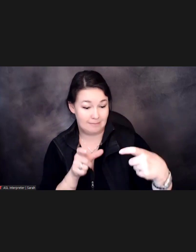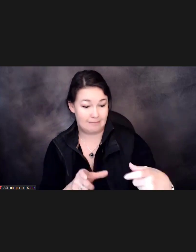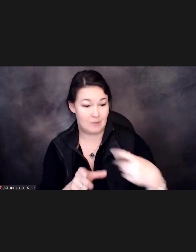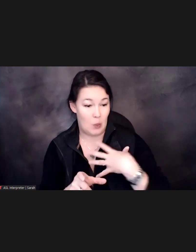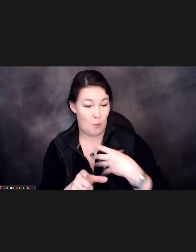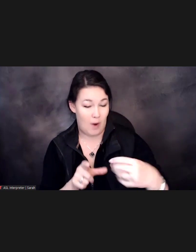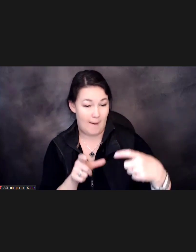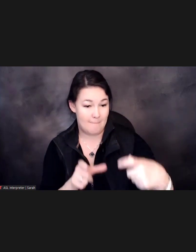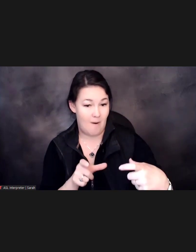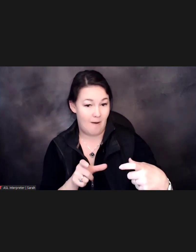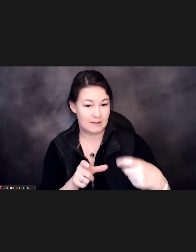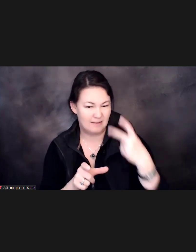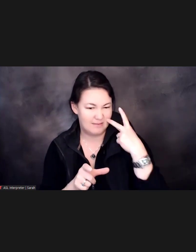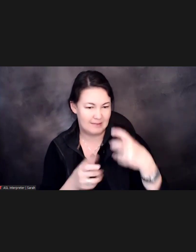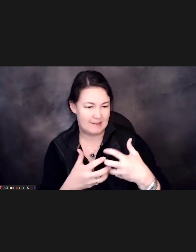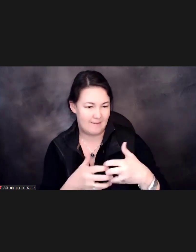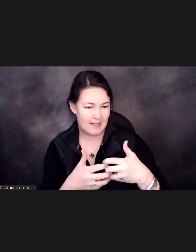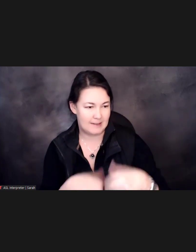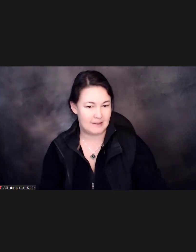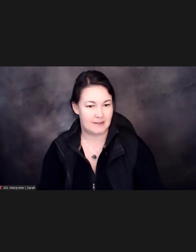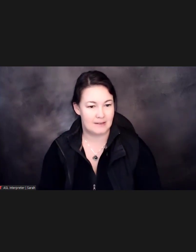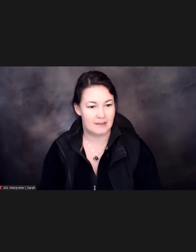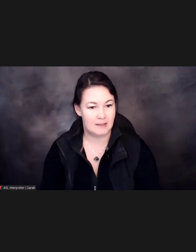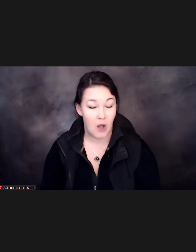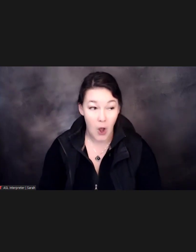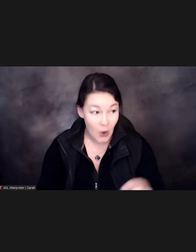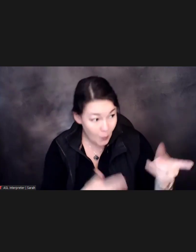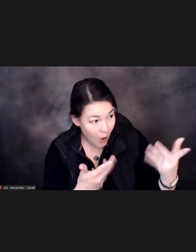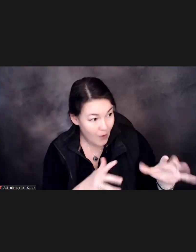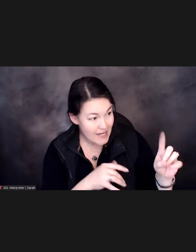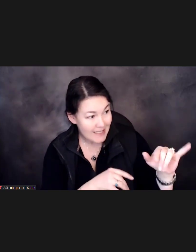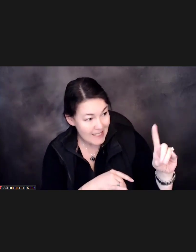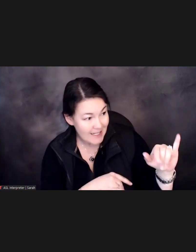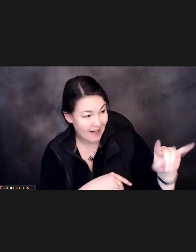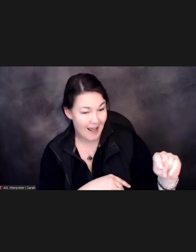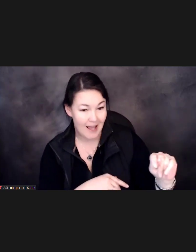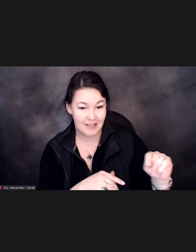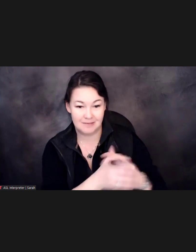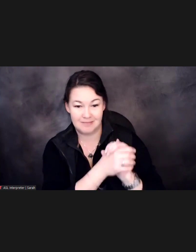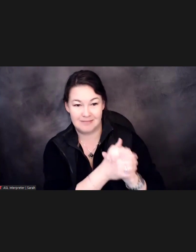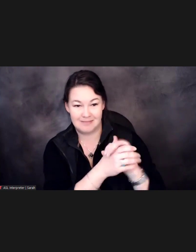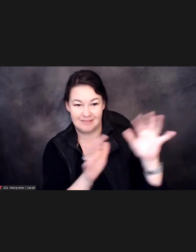There, you see the device.